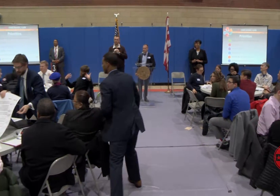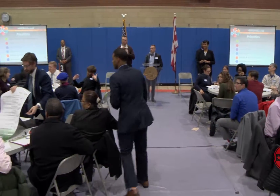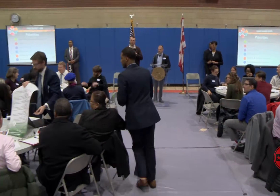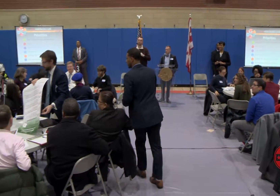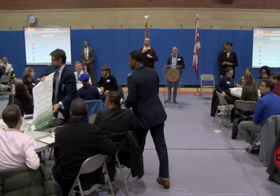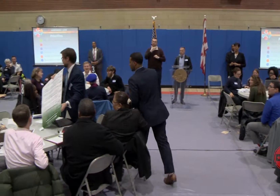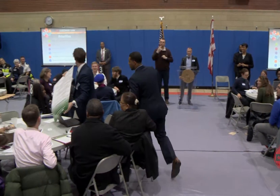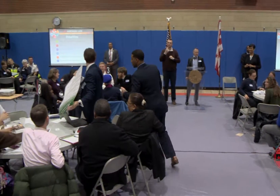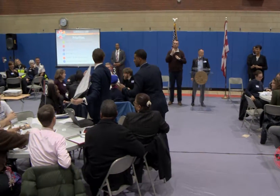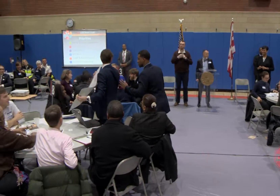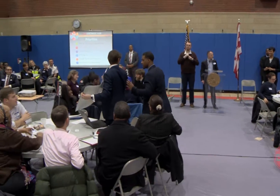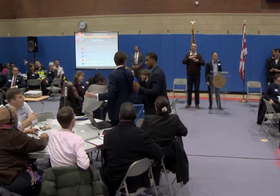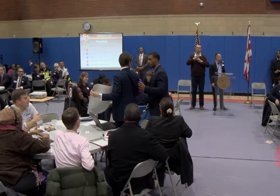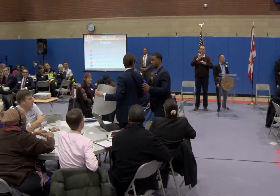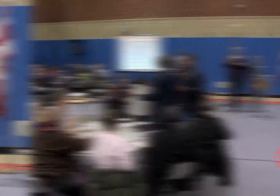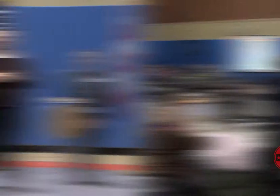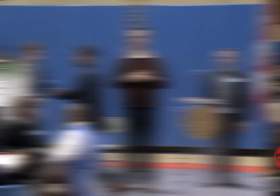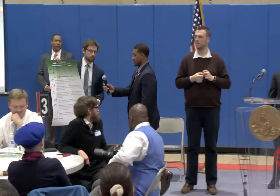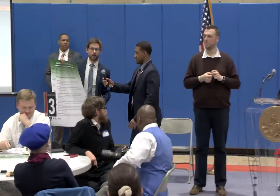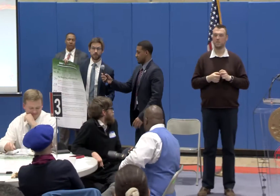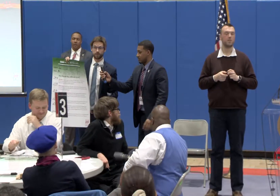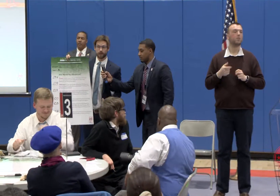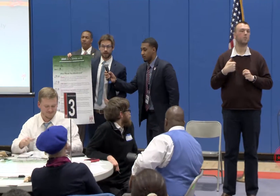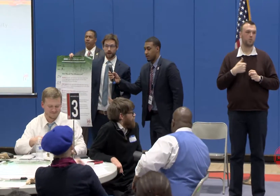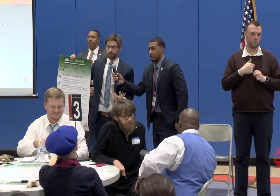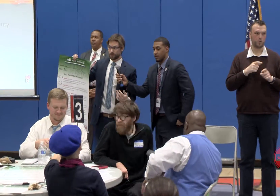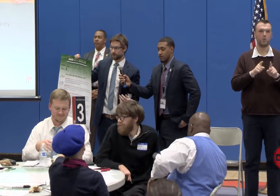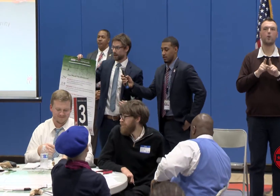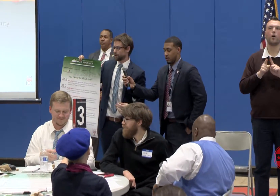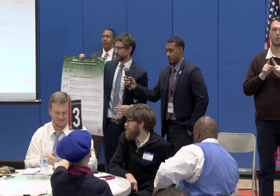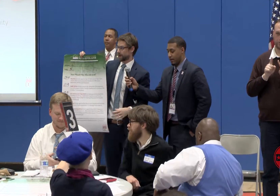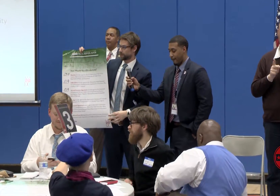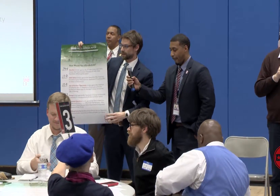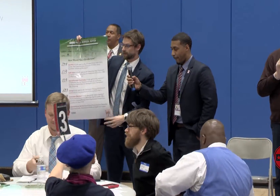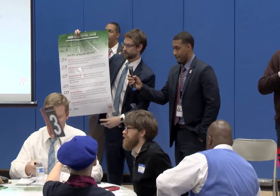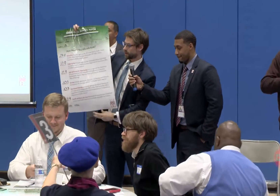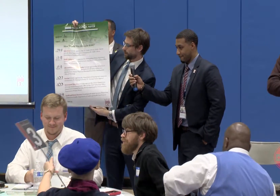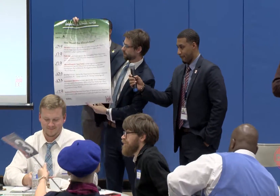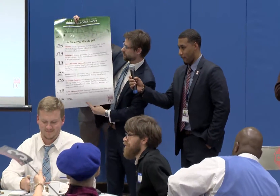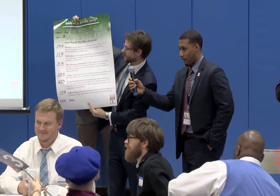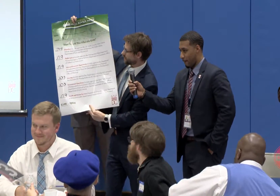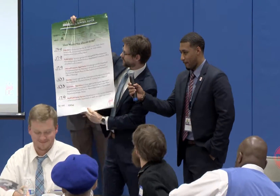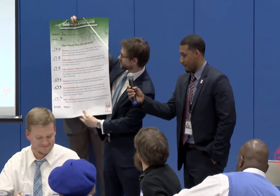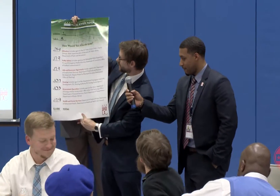SOMEBODY FROM TABLE 8. >> WE WERE ALSO VERY COLLABORATIVE IN HOW WE CAME TOGETHER WITH OUR NUMBERS AND IF